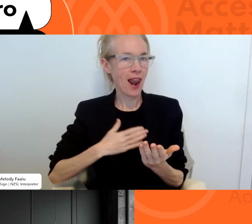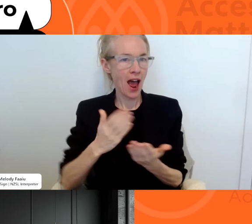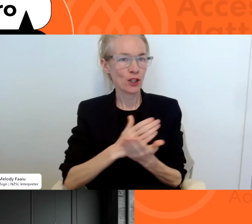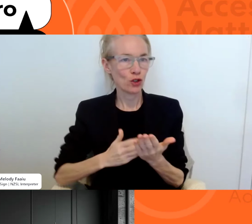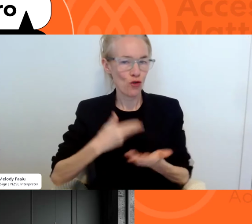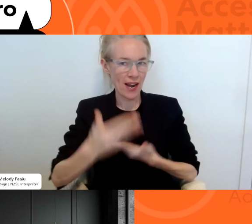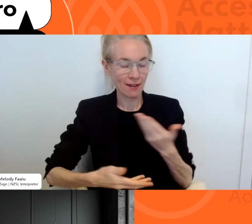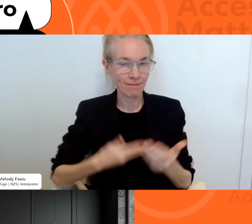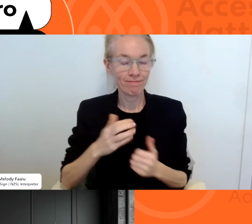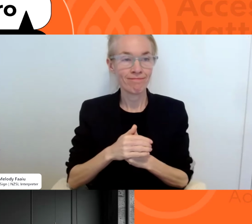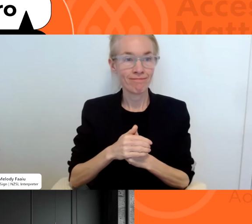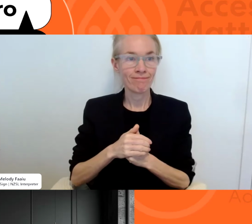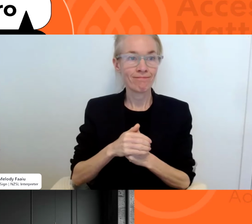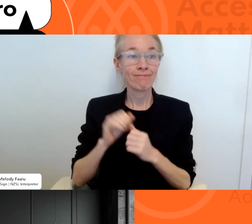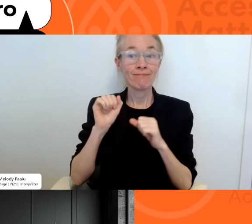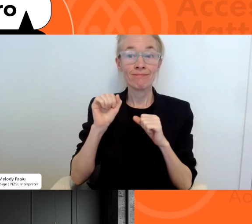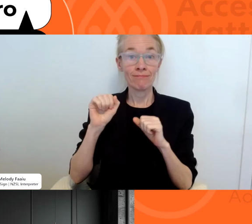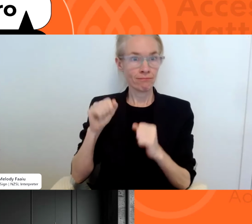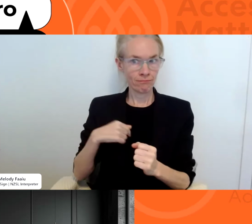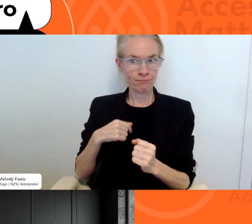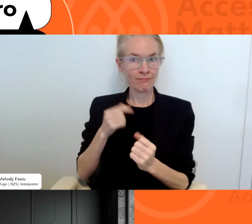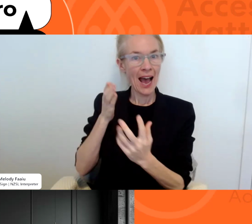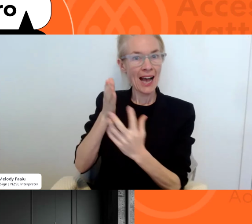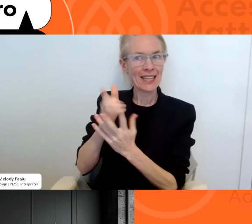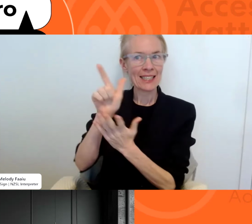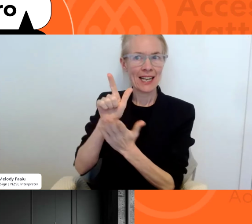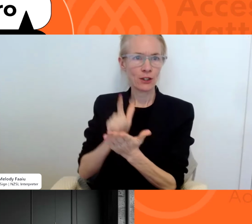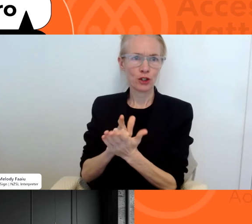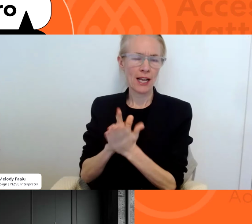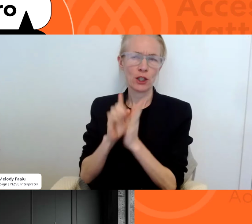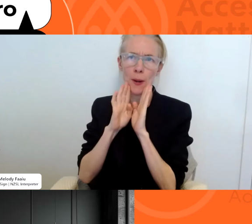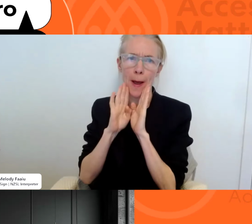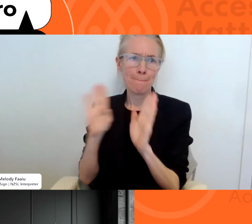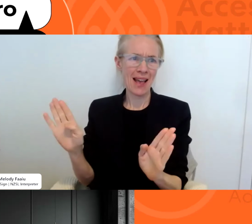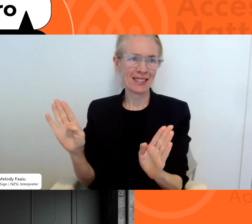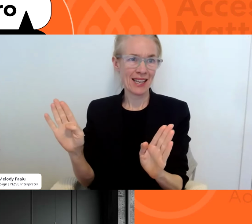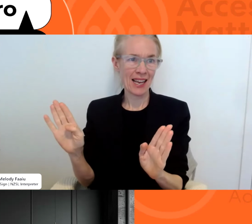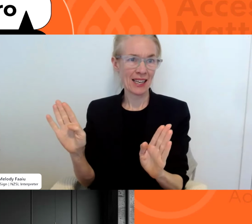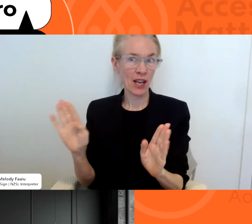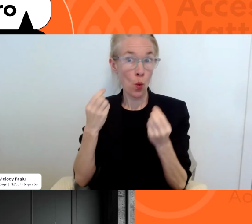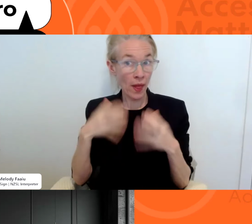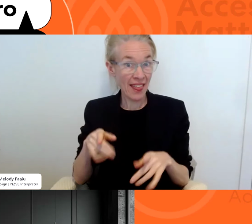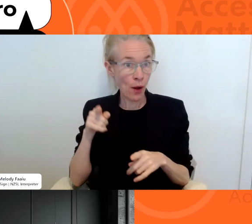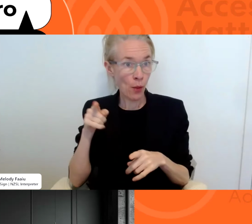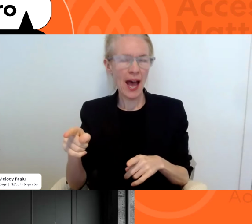when we don't have it. I have recently moved from overseas and have recently